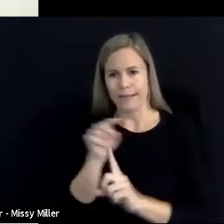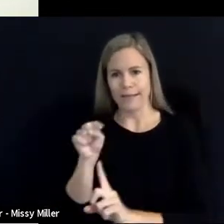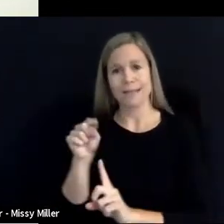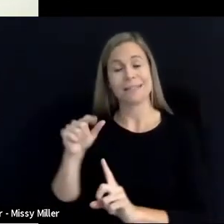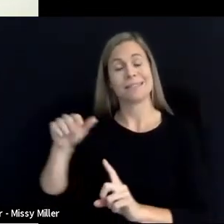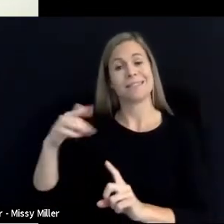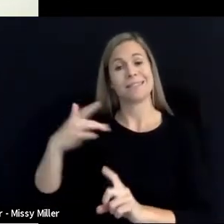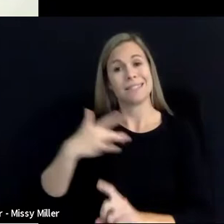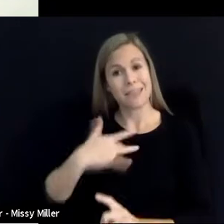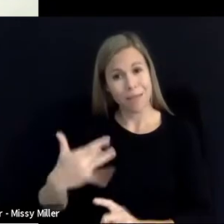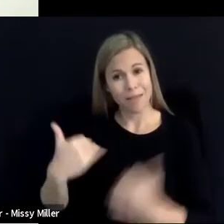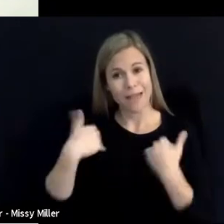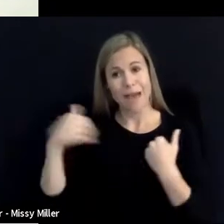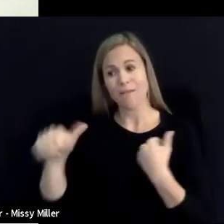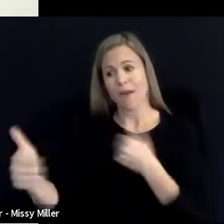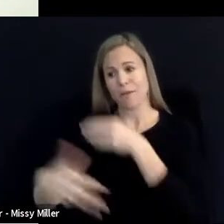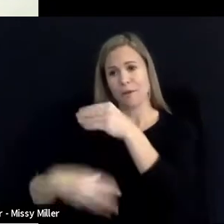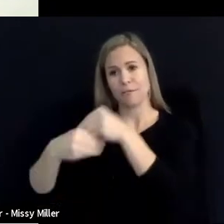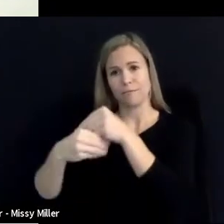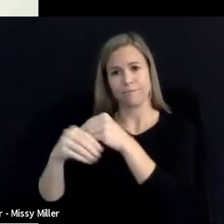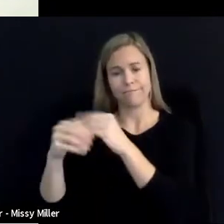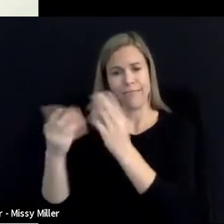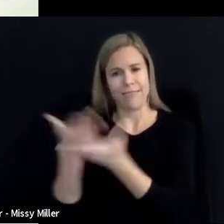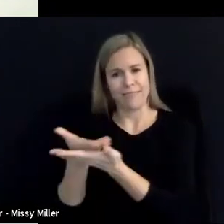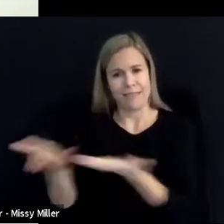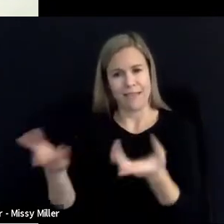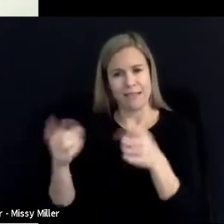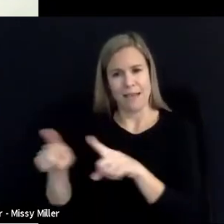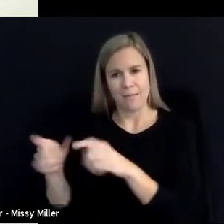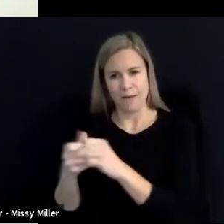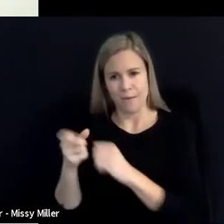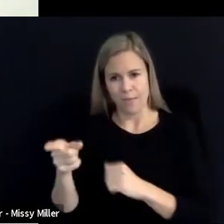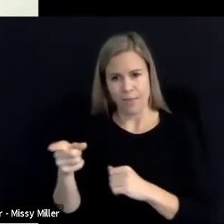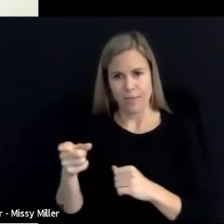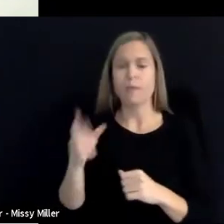with them as well. And certainly, they have the sensory issues and the anxiety.